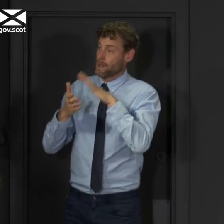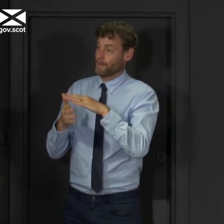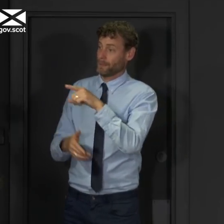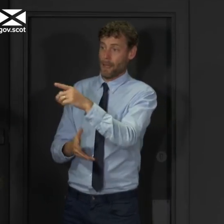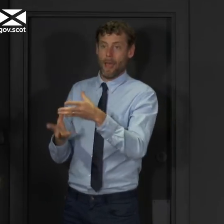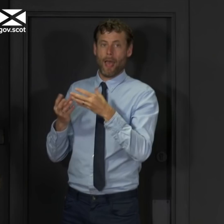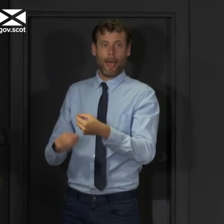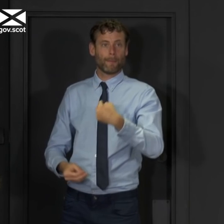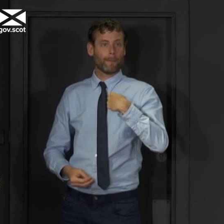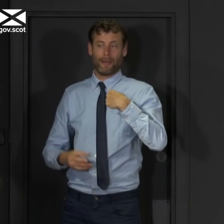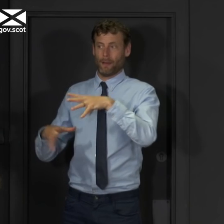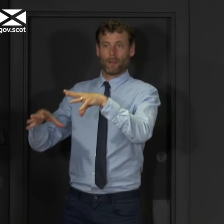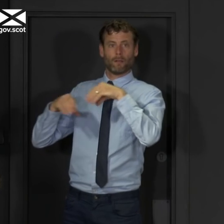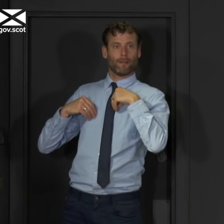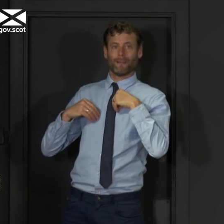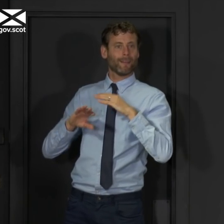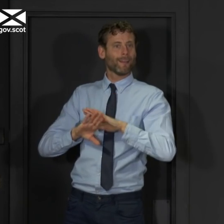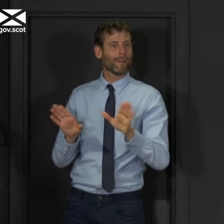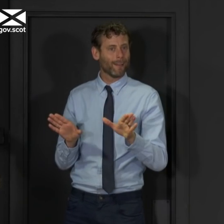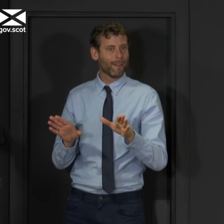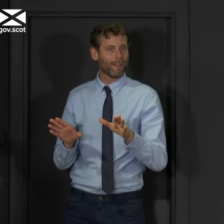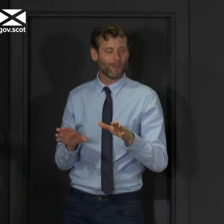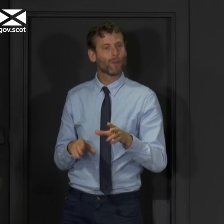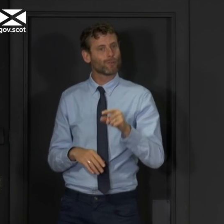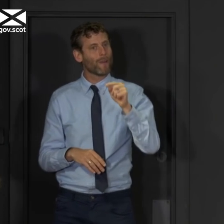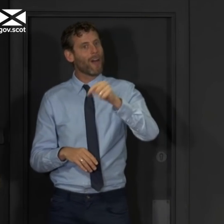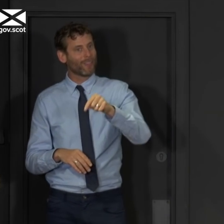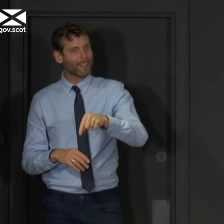them transmitting the virus to us. It's another way in which we can all act to